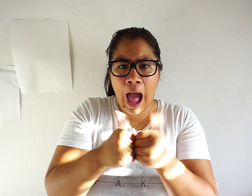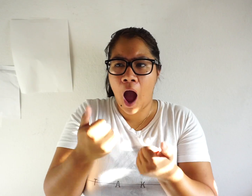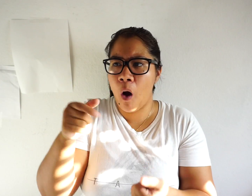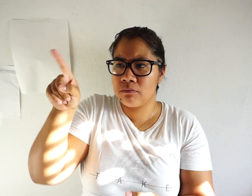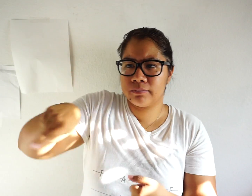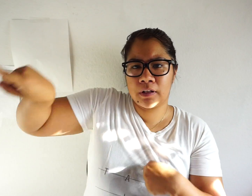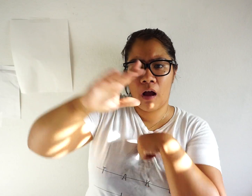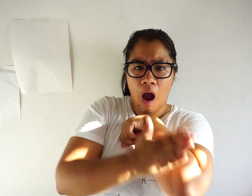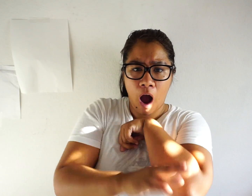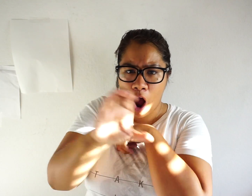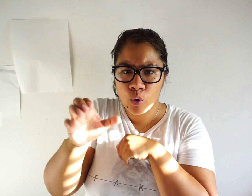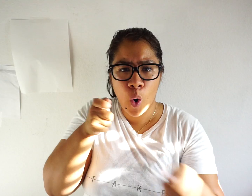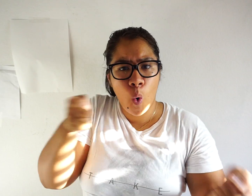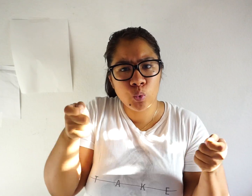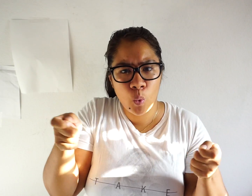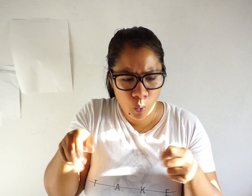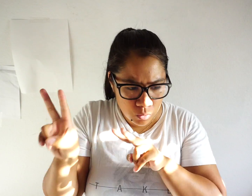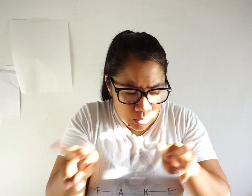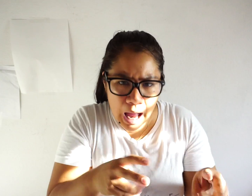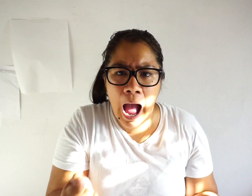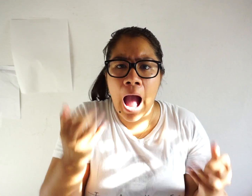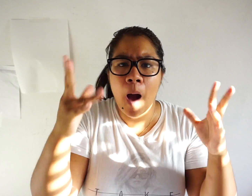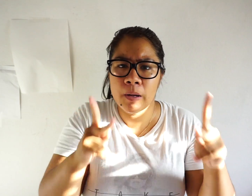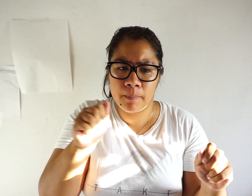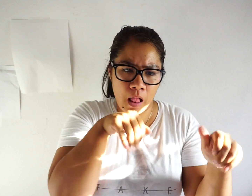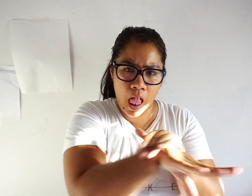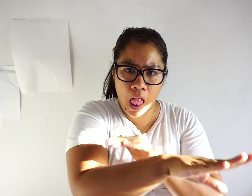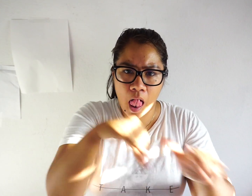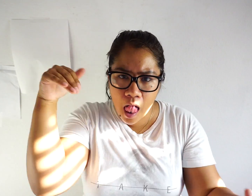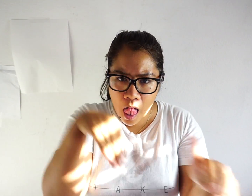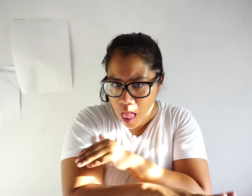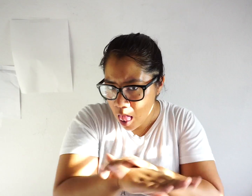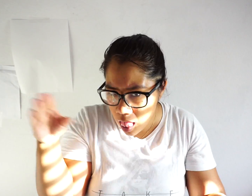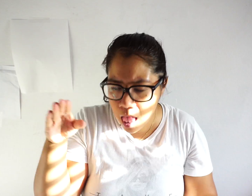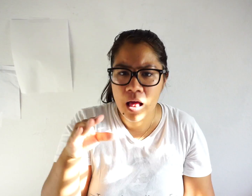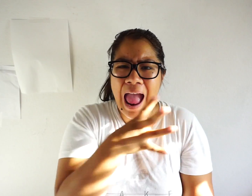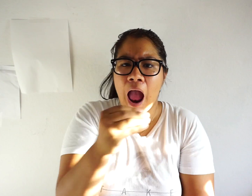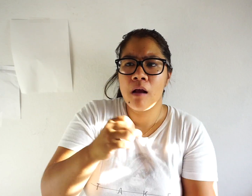That's how the country can control the crowd and decide how many people can enter